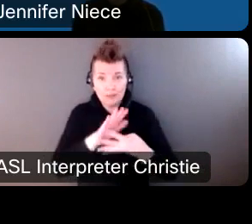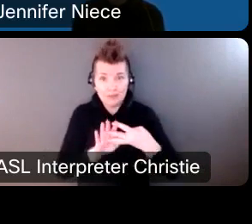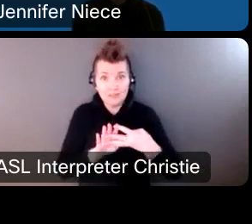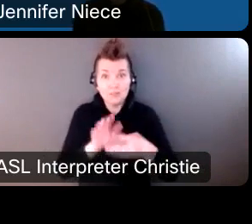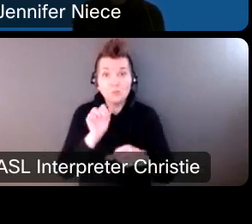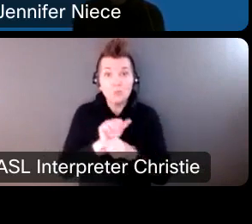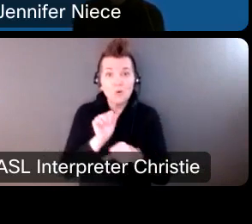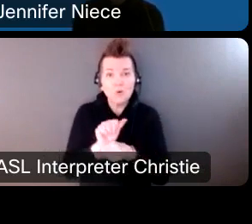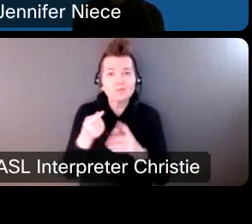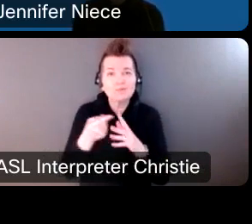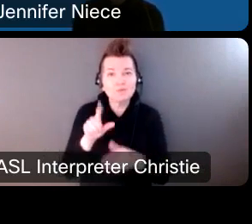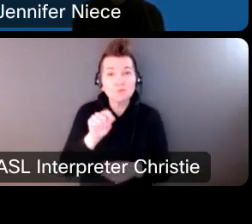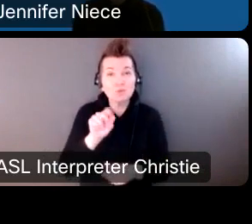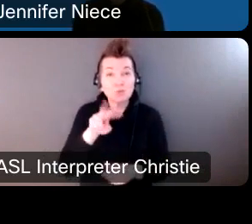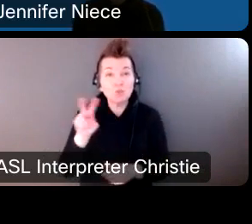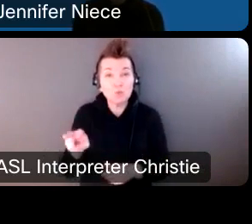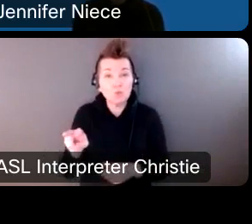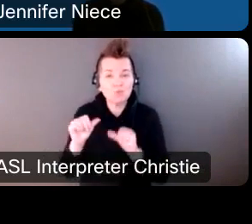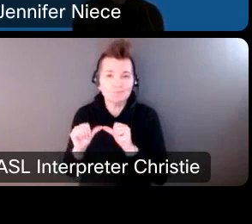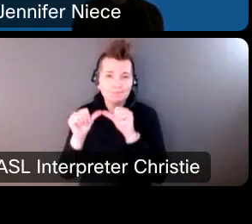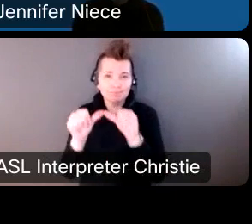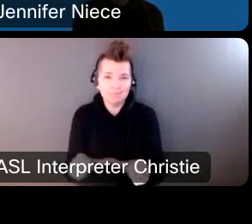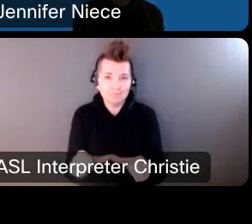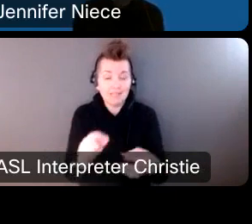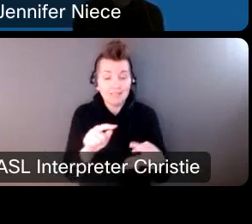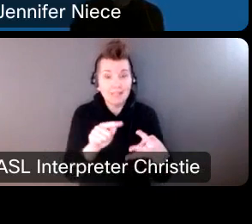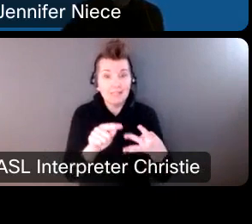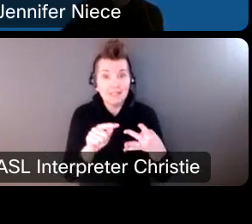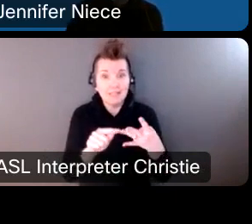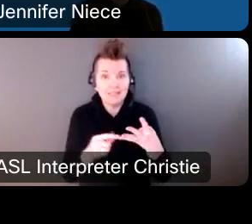And each of these streams of work has a number of different components.